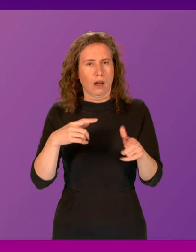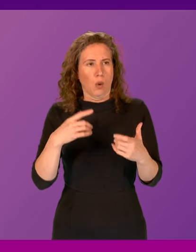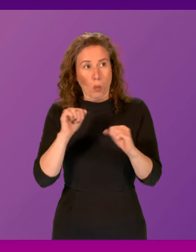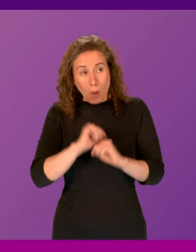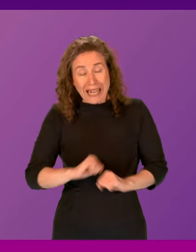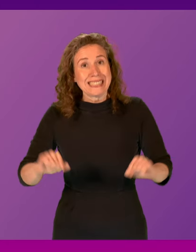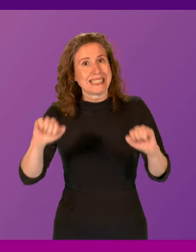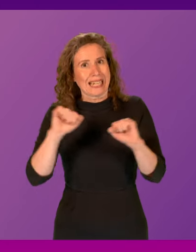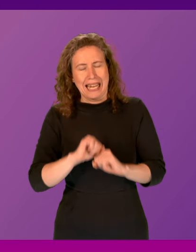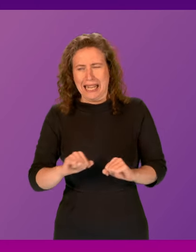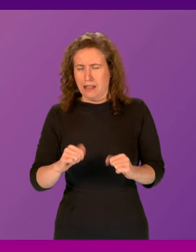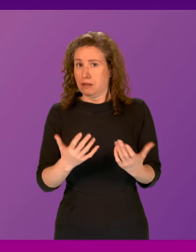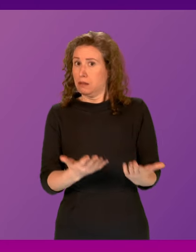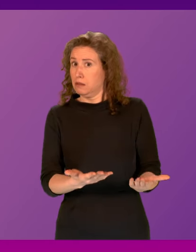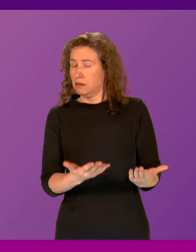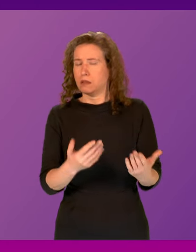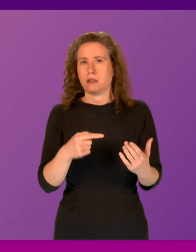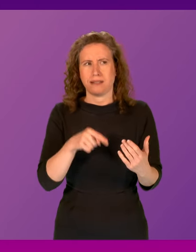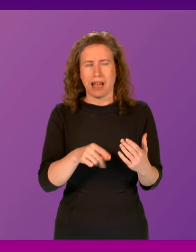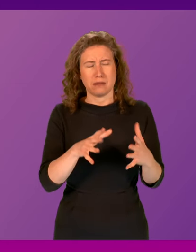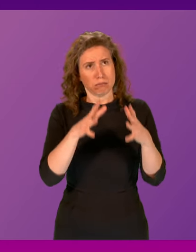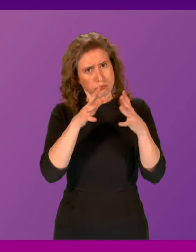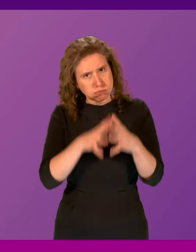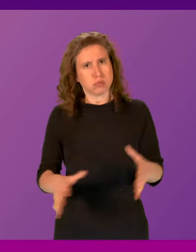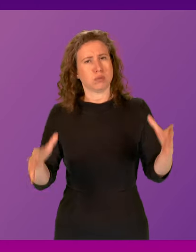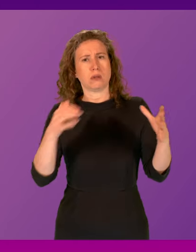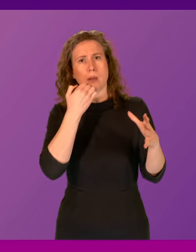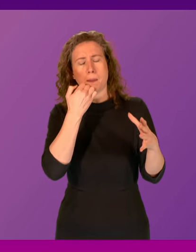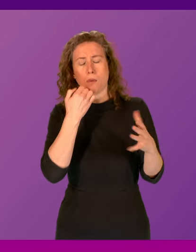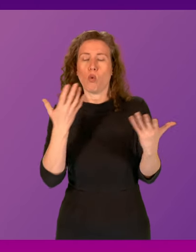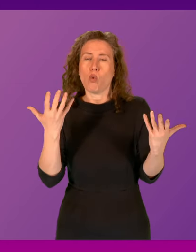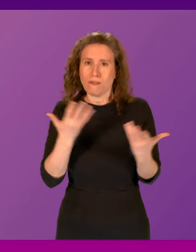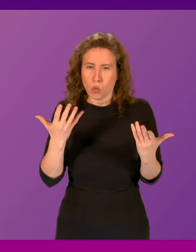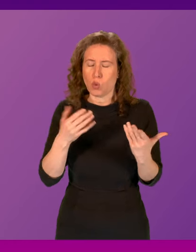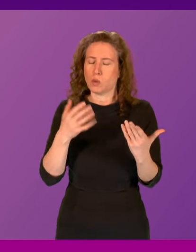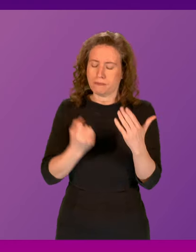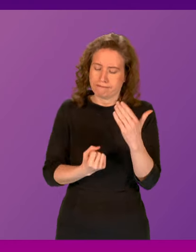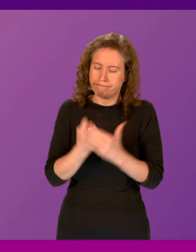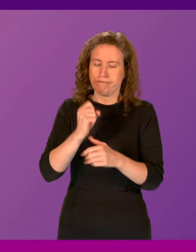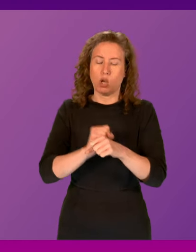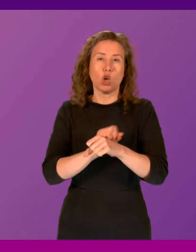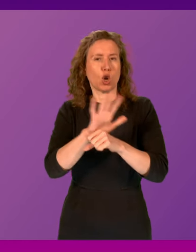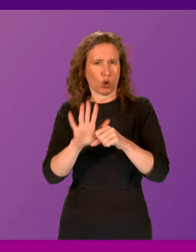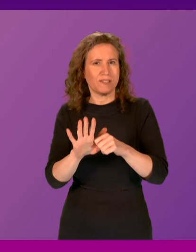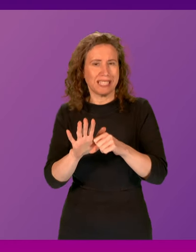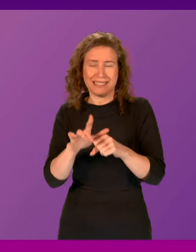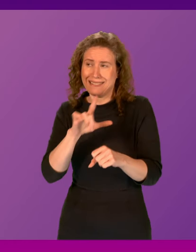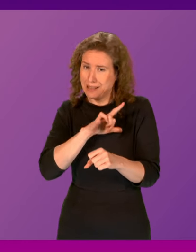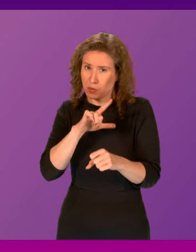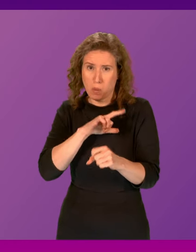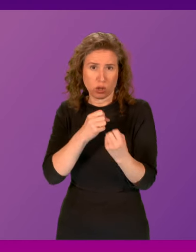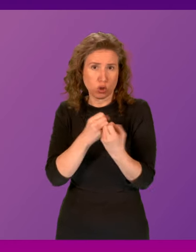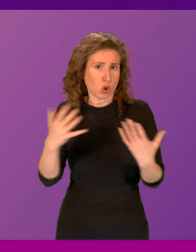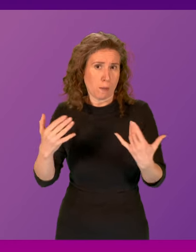The undeniable reason for the significant increase in the number who are waiting is undoubtedly the global pandemic. That is why we have seen significant increases in paediatric